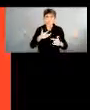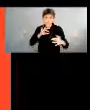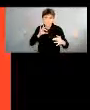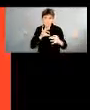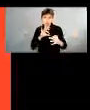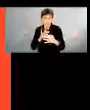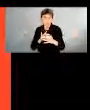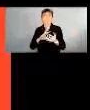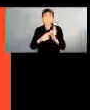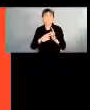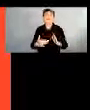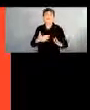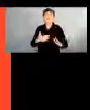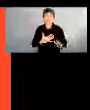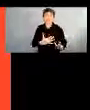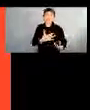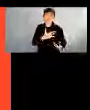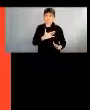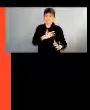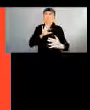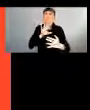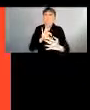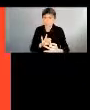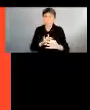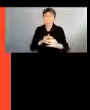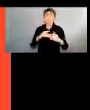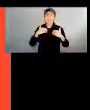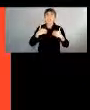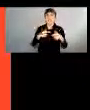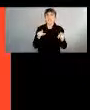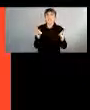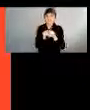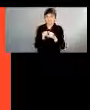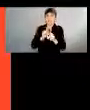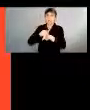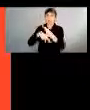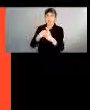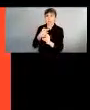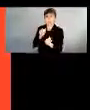all people are treated the same.” We recognize that our granting programs and